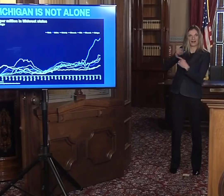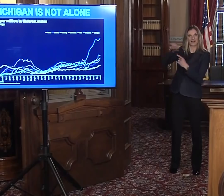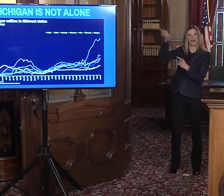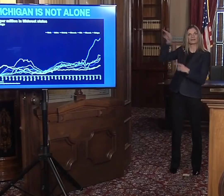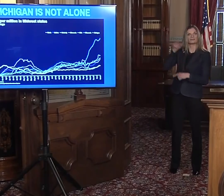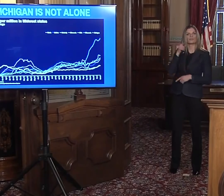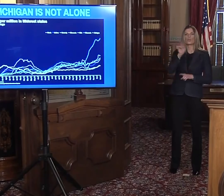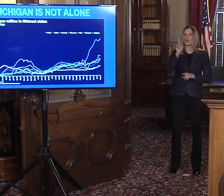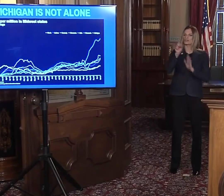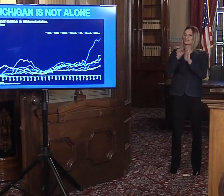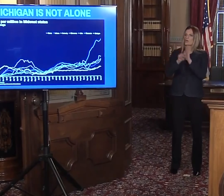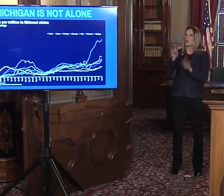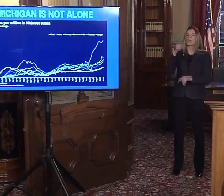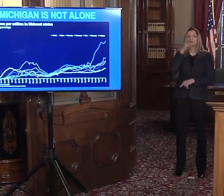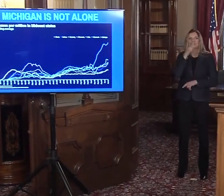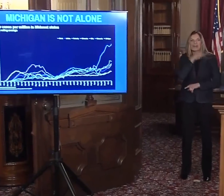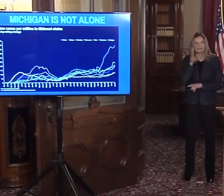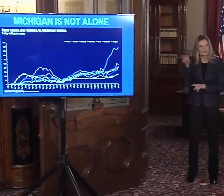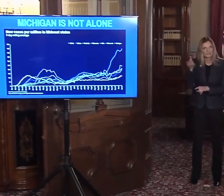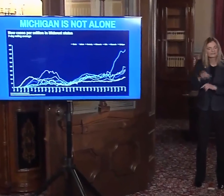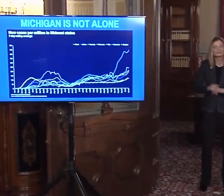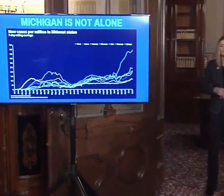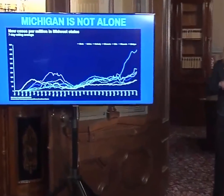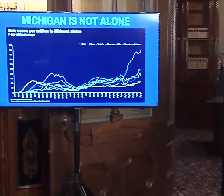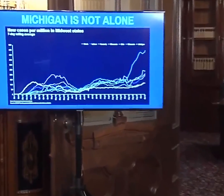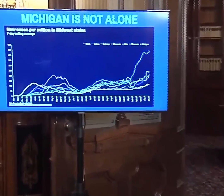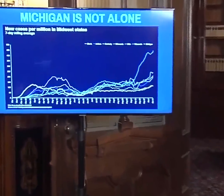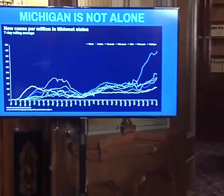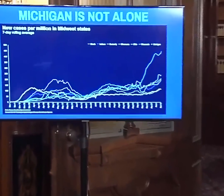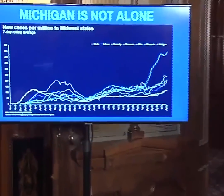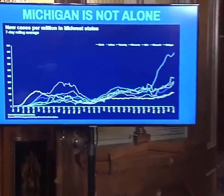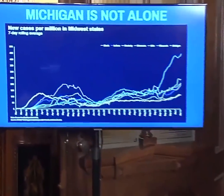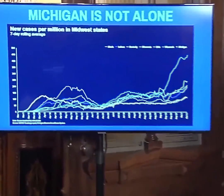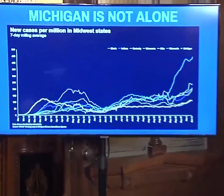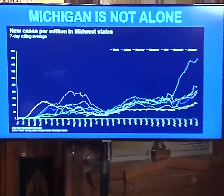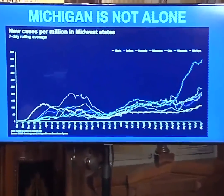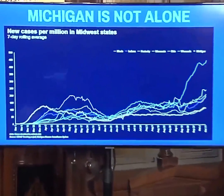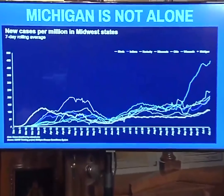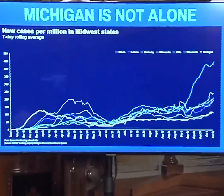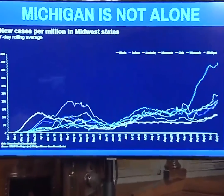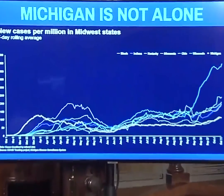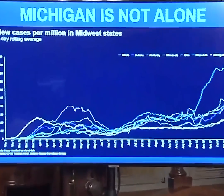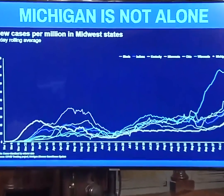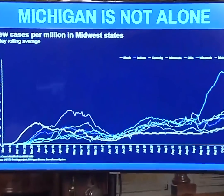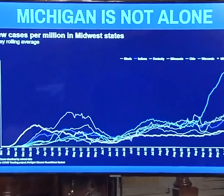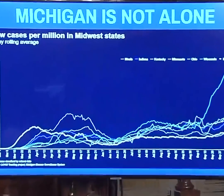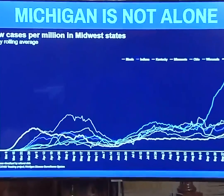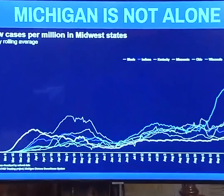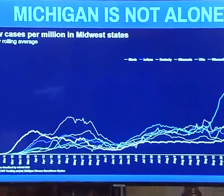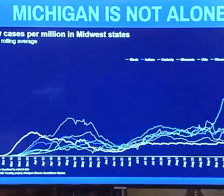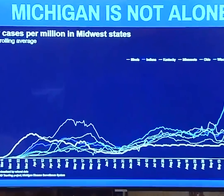THIS BLUE LINE THAT IS RISING SIGNIFICANTLY HIGHER THAN THE REST OF US IS WISCONSIN.